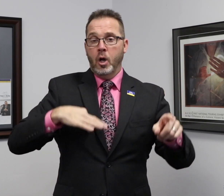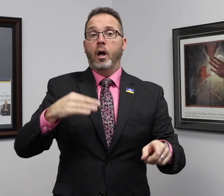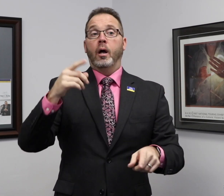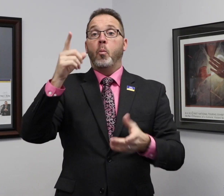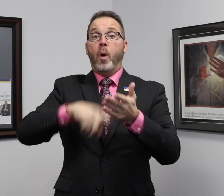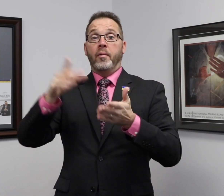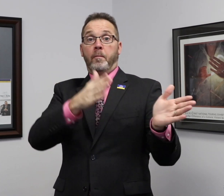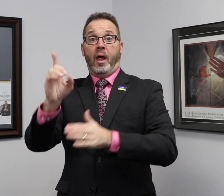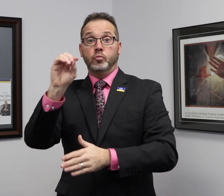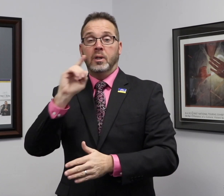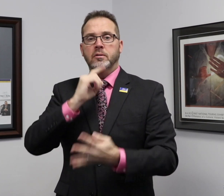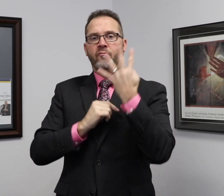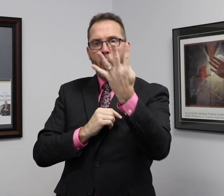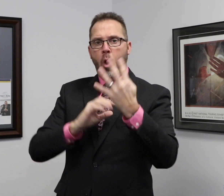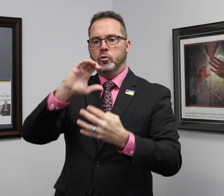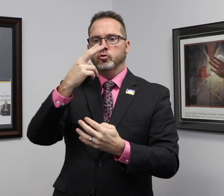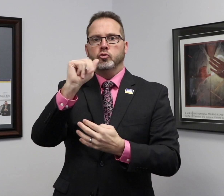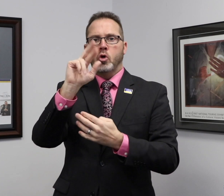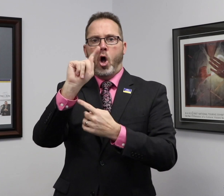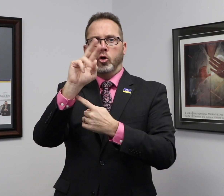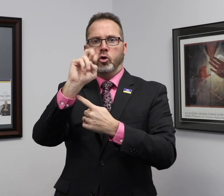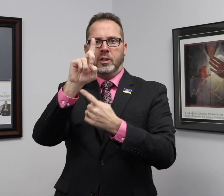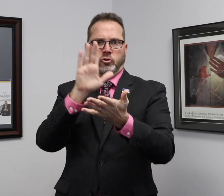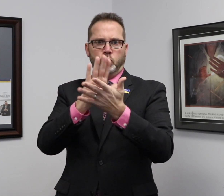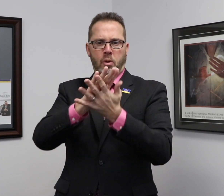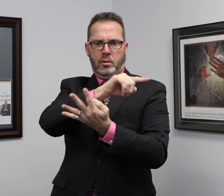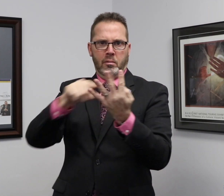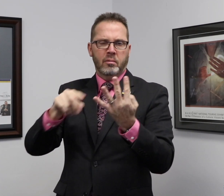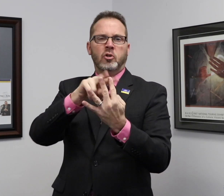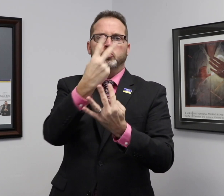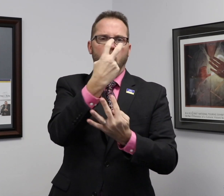our schools are providing. There are four chartered schools in Pennsylvania; two